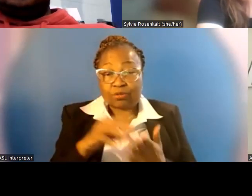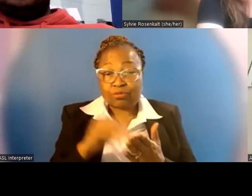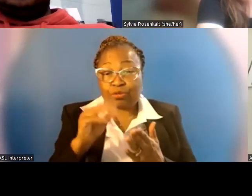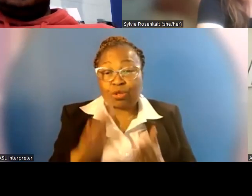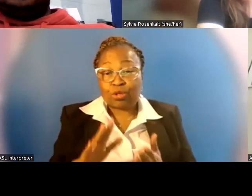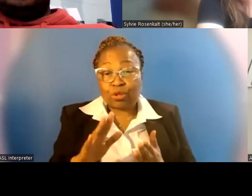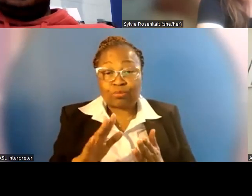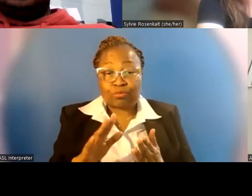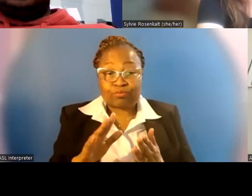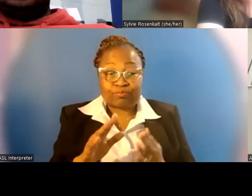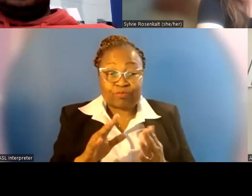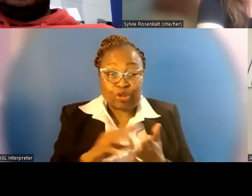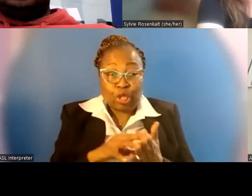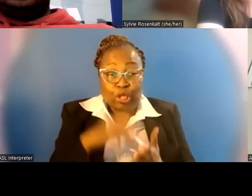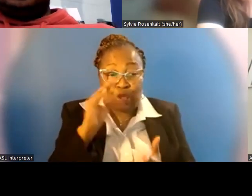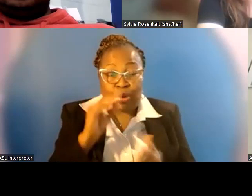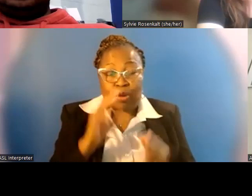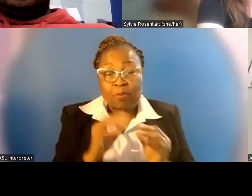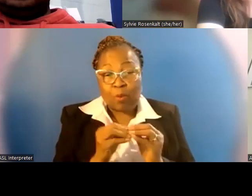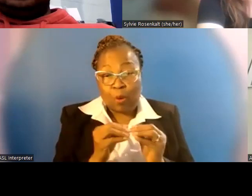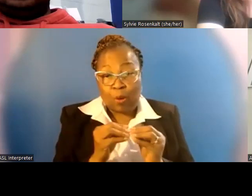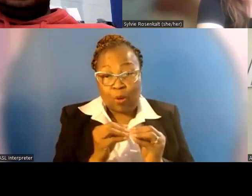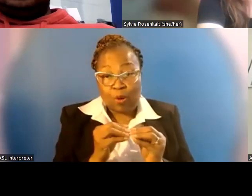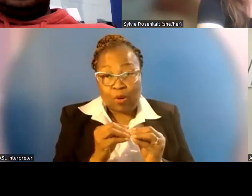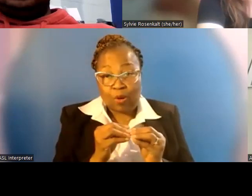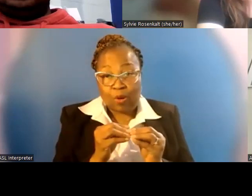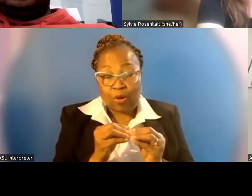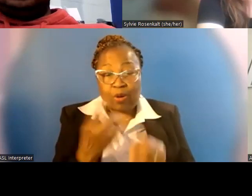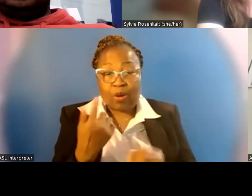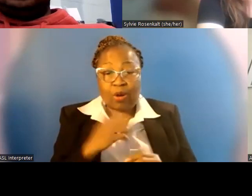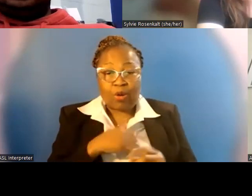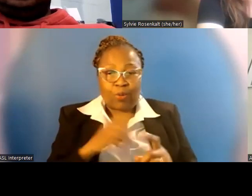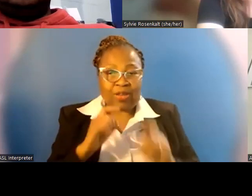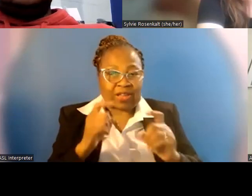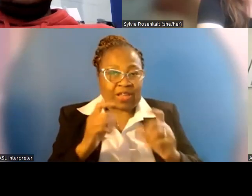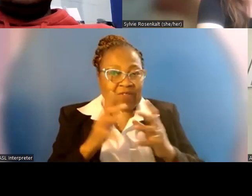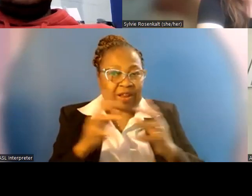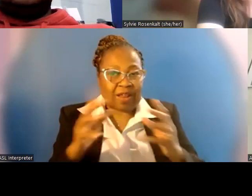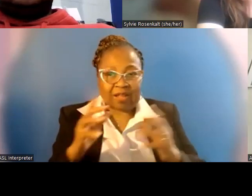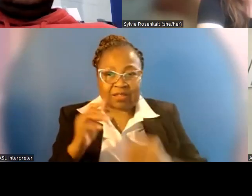And we give lots of practical advice